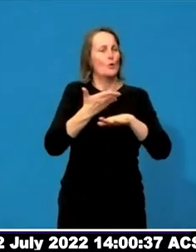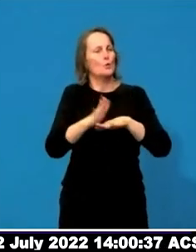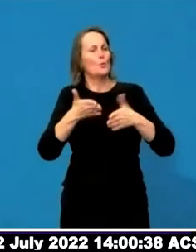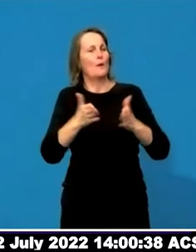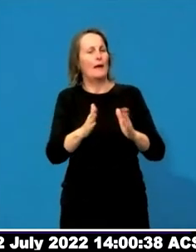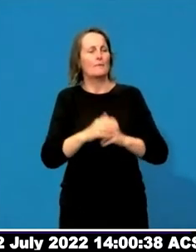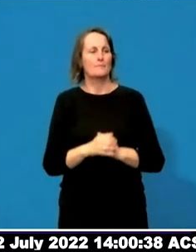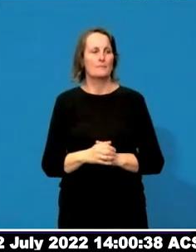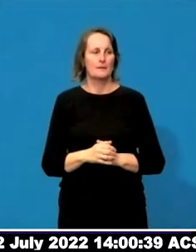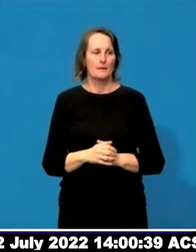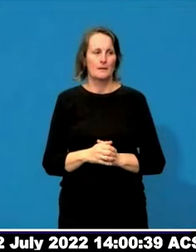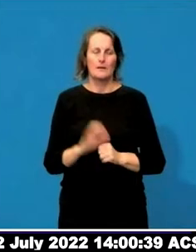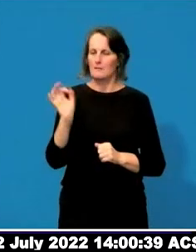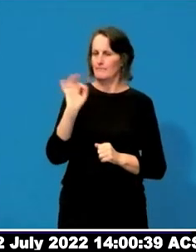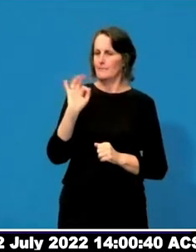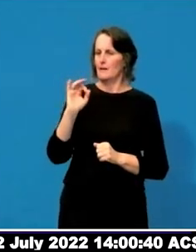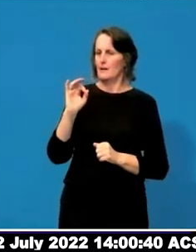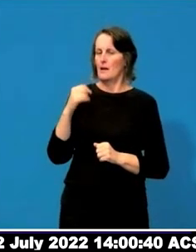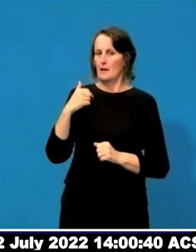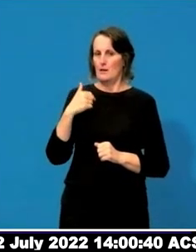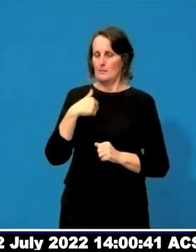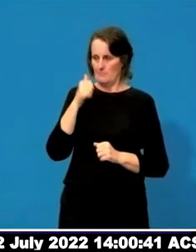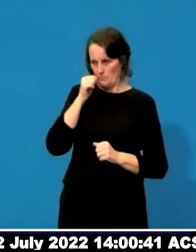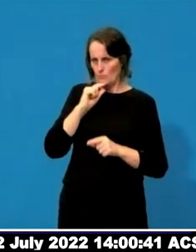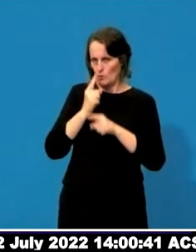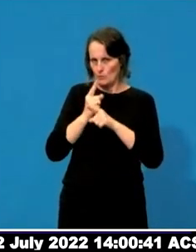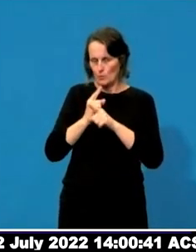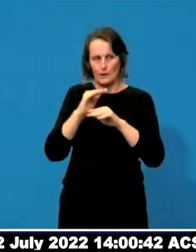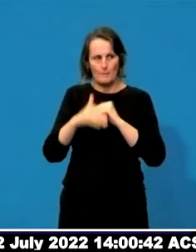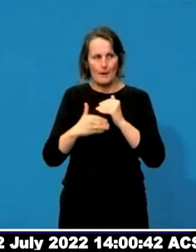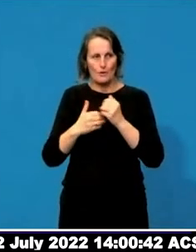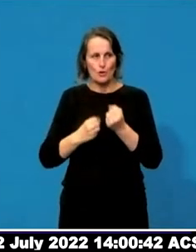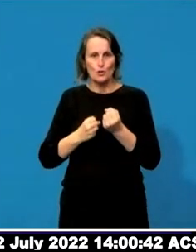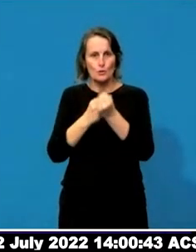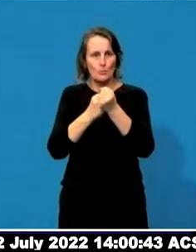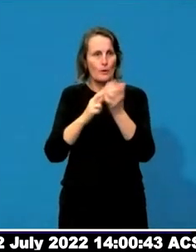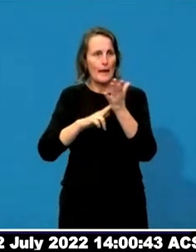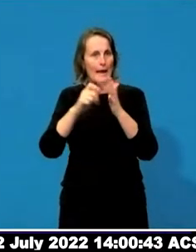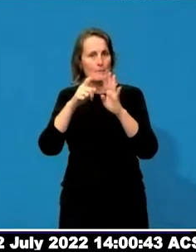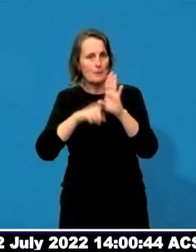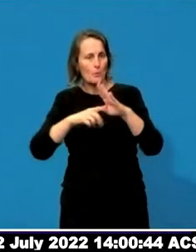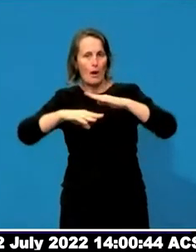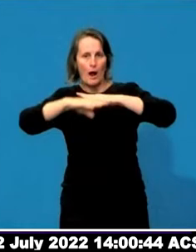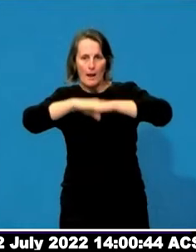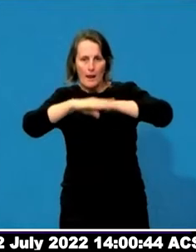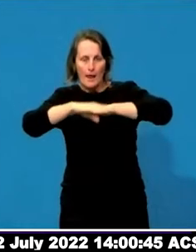I know - on the Land, I'm talking about. To support them to get that job of them staffs -